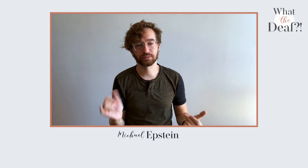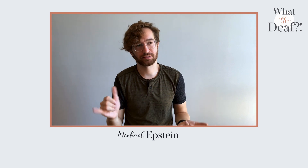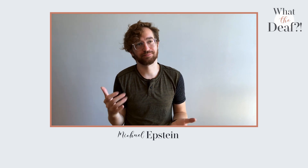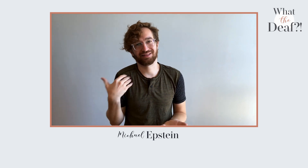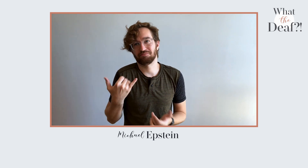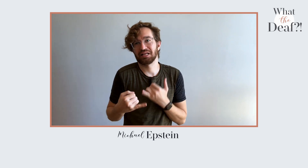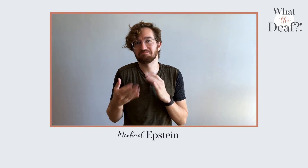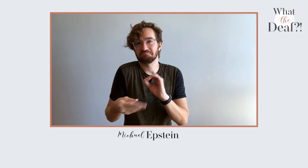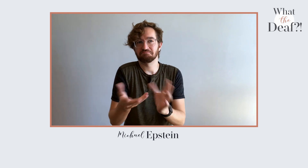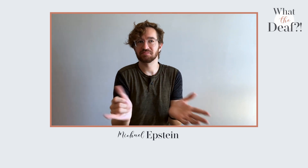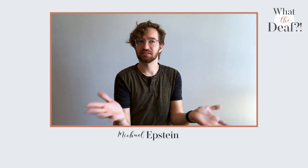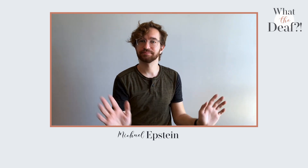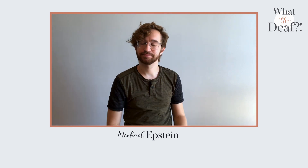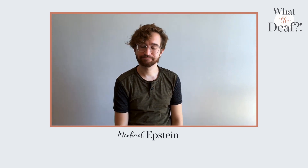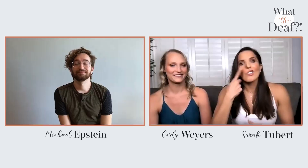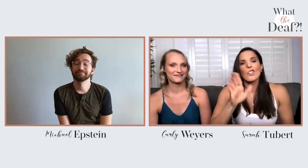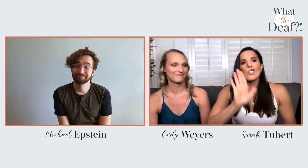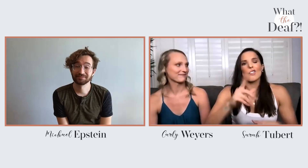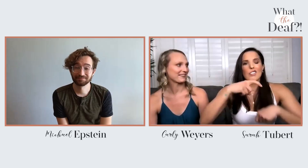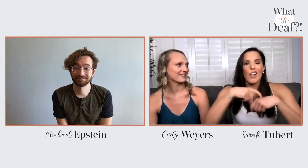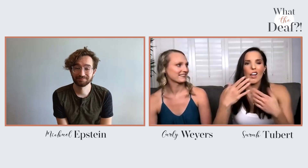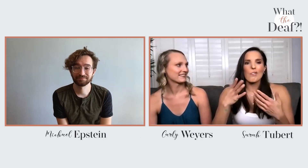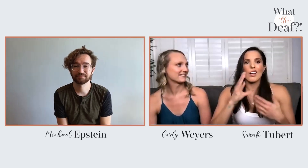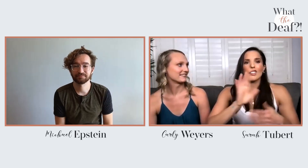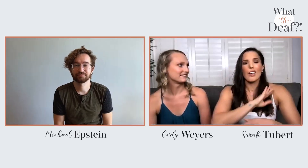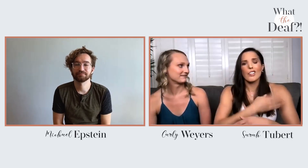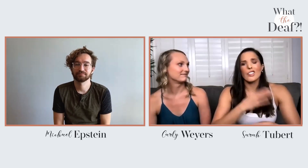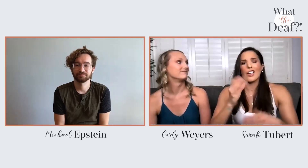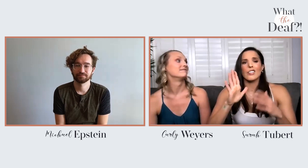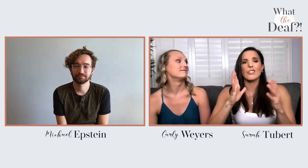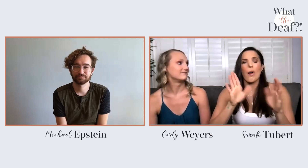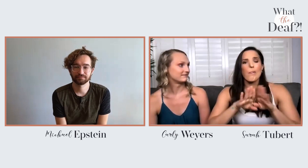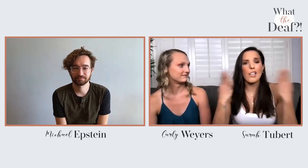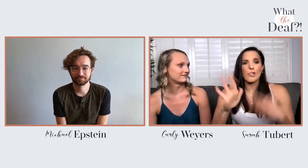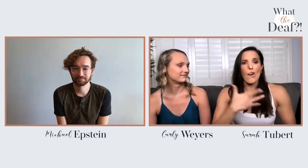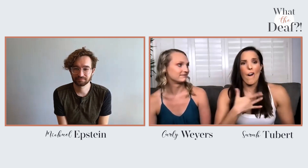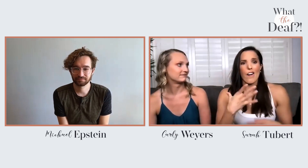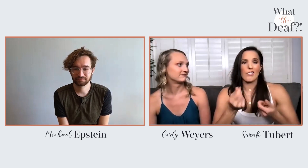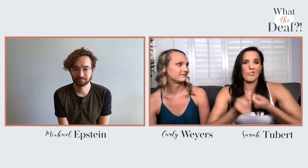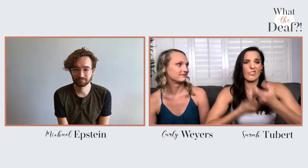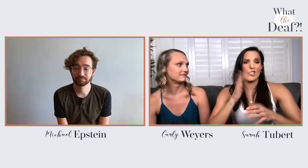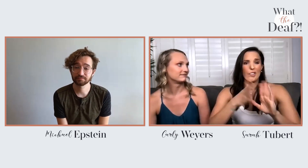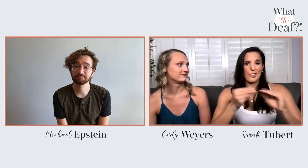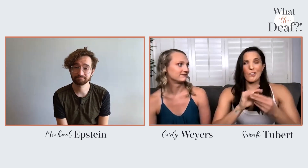that are represented as well. Well thank you for your time, energy, opening up your heart, and sharing your story.